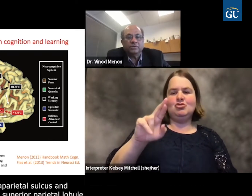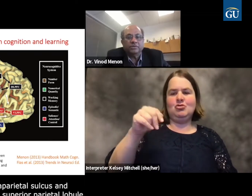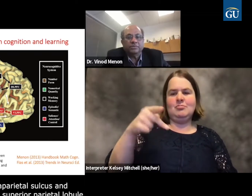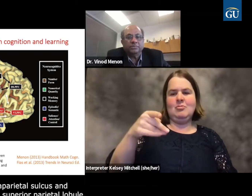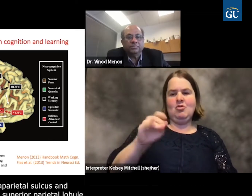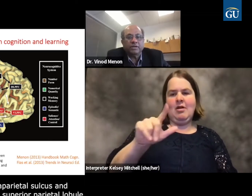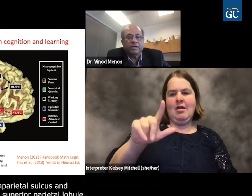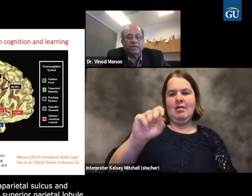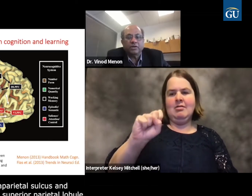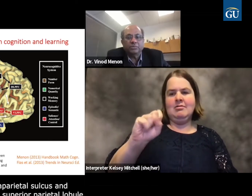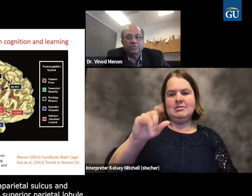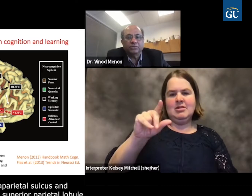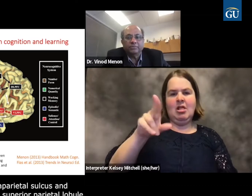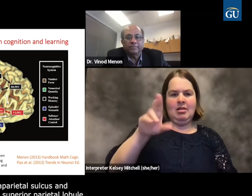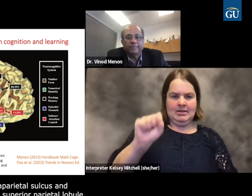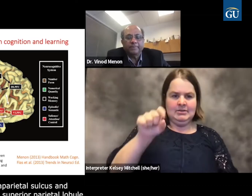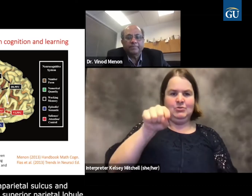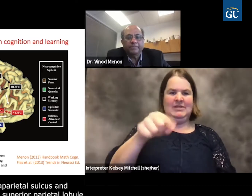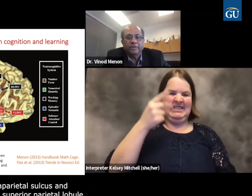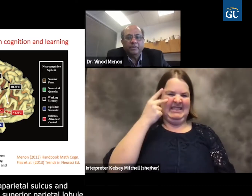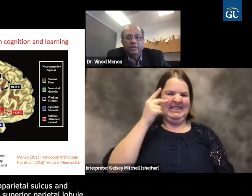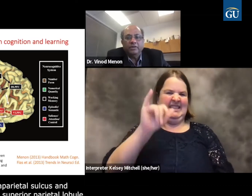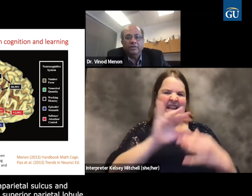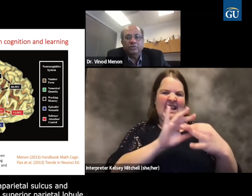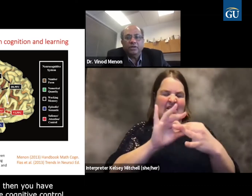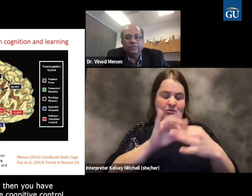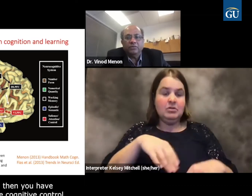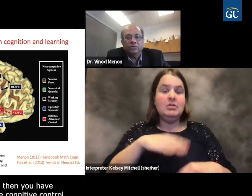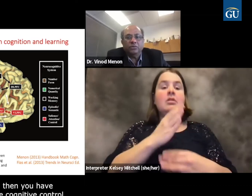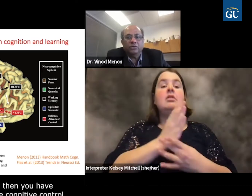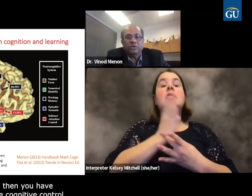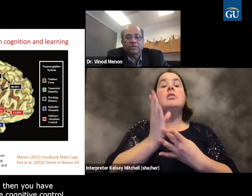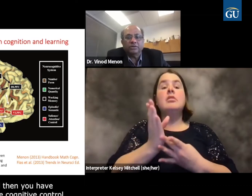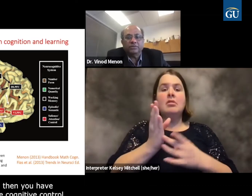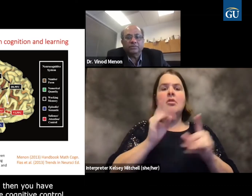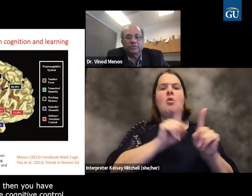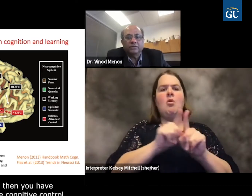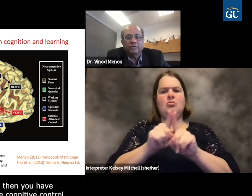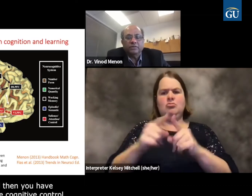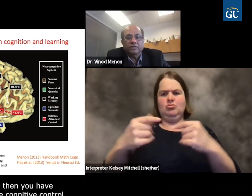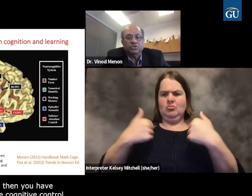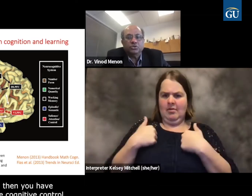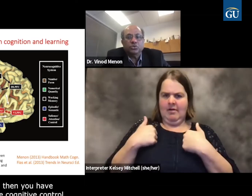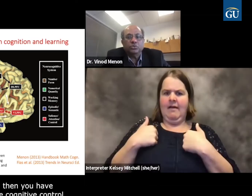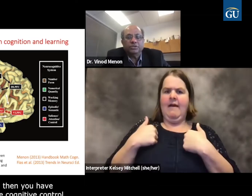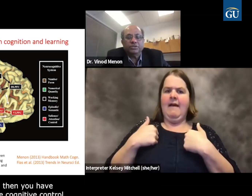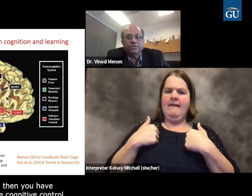adjoining superior parietal lobule